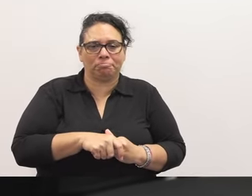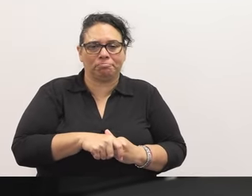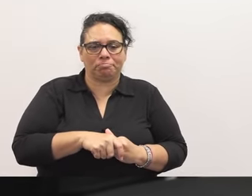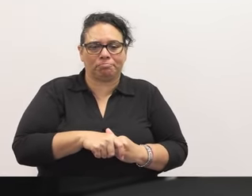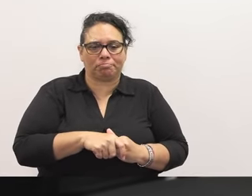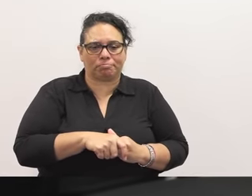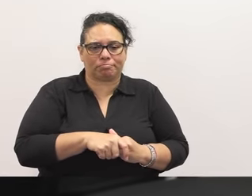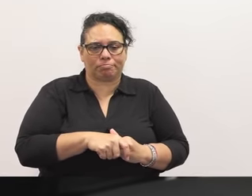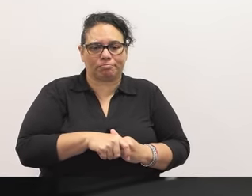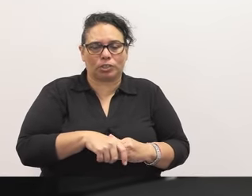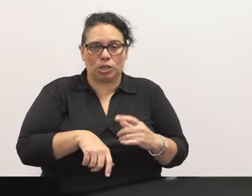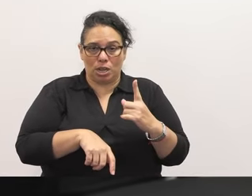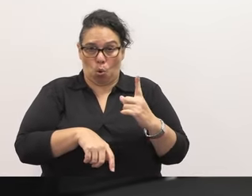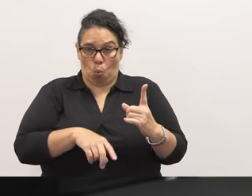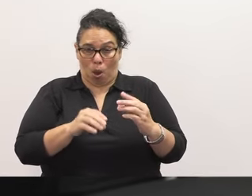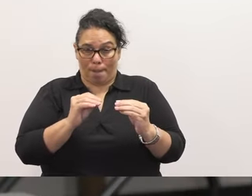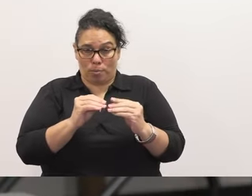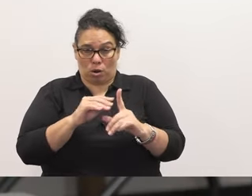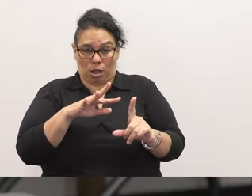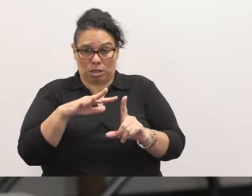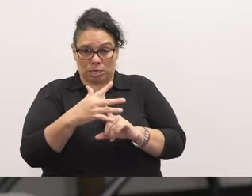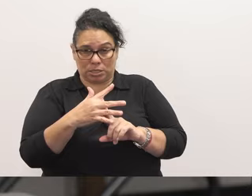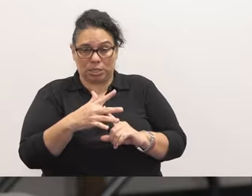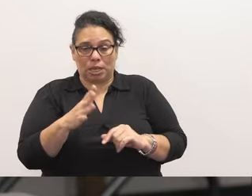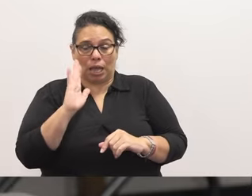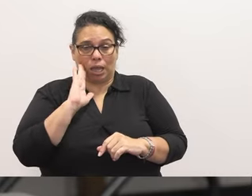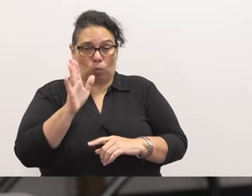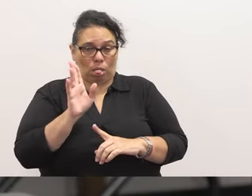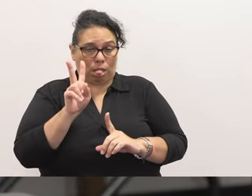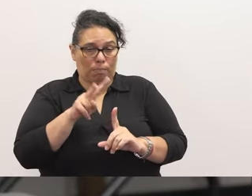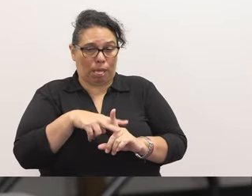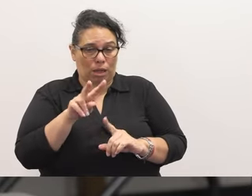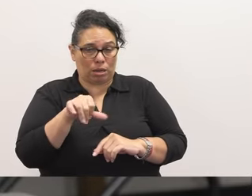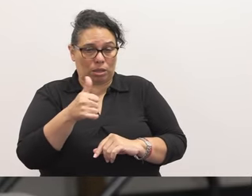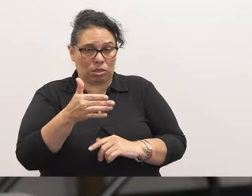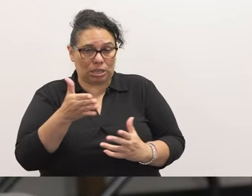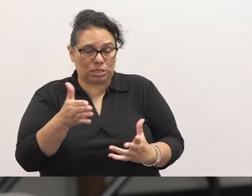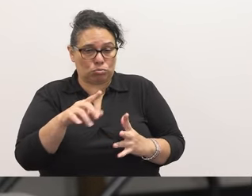[Doug Otto] Great. If I could just add one more piece of context to this specific goal that I think will apply to others, but I think since we're starting with this first one.